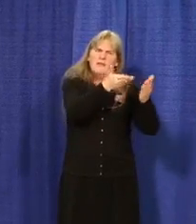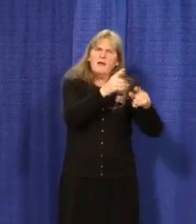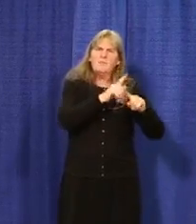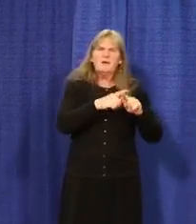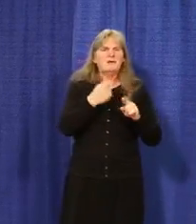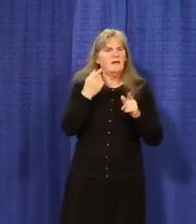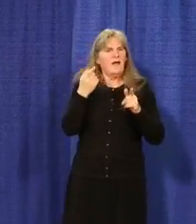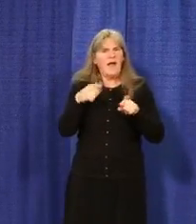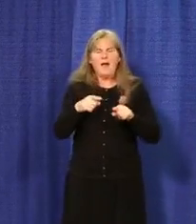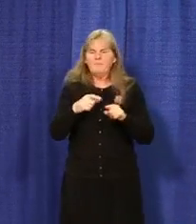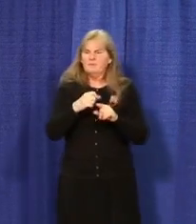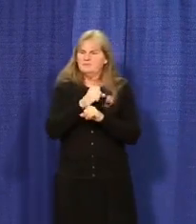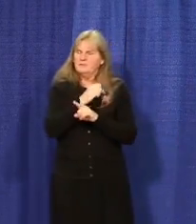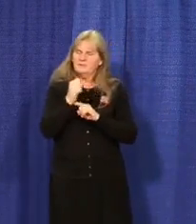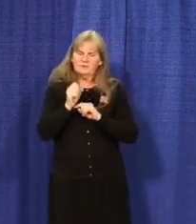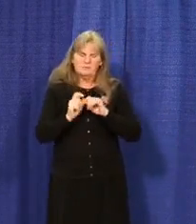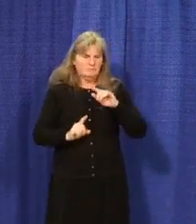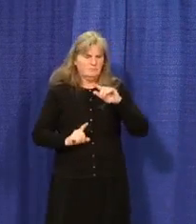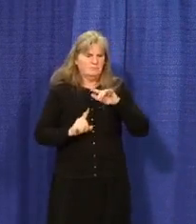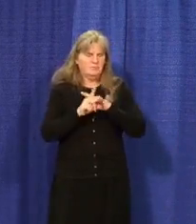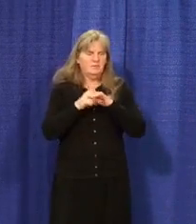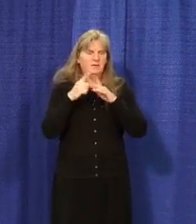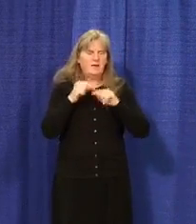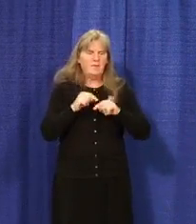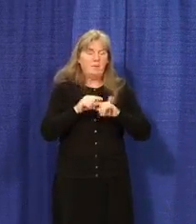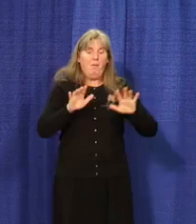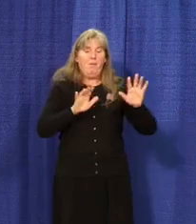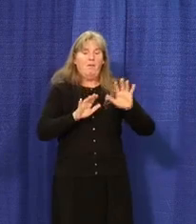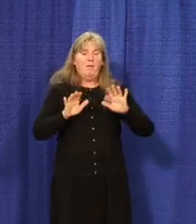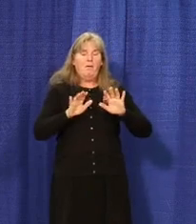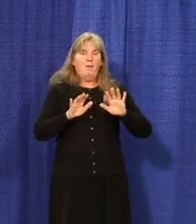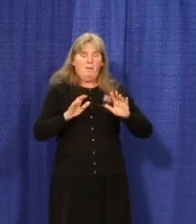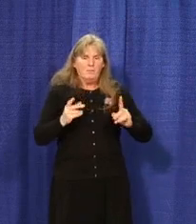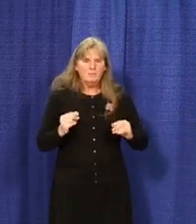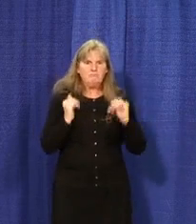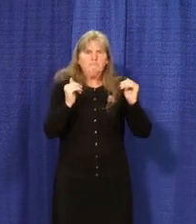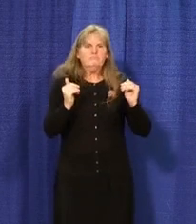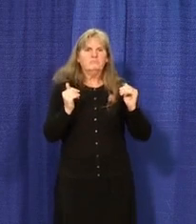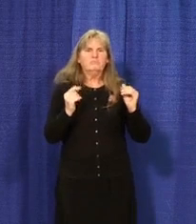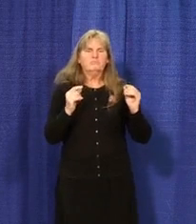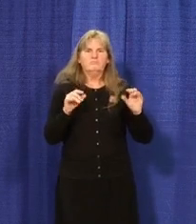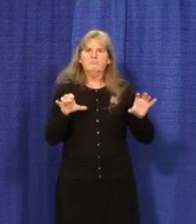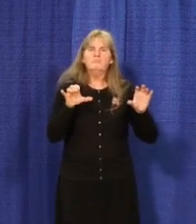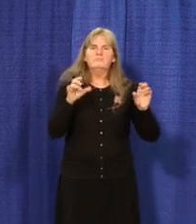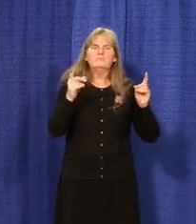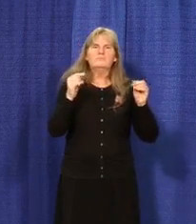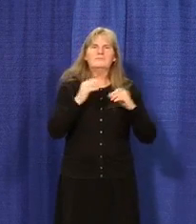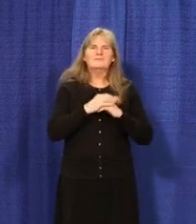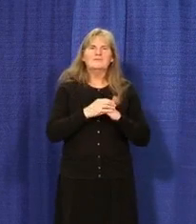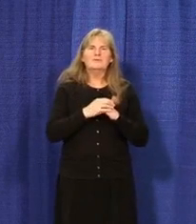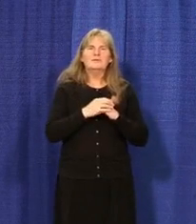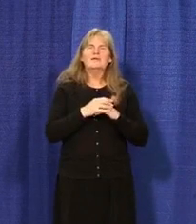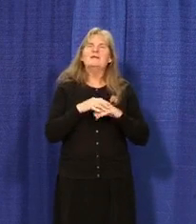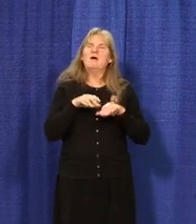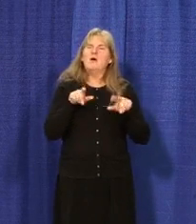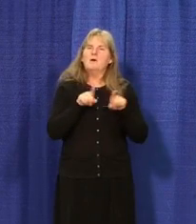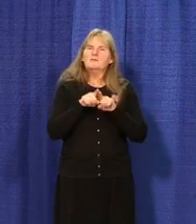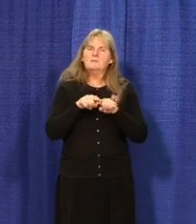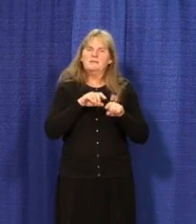happens in these situations is people up there games. That is what we heard from the mayor. And I will add from the conversation I had with the